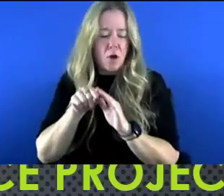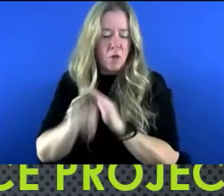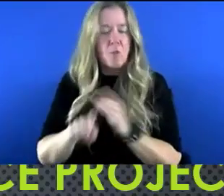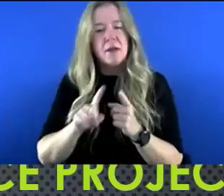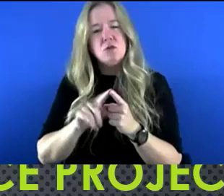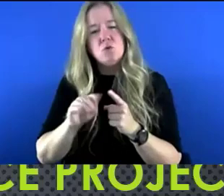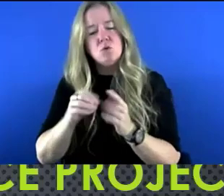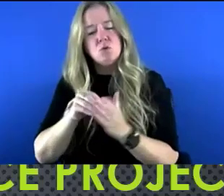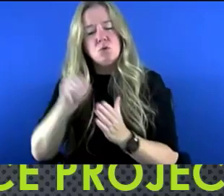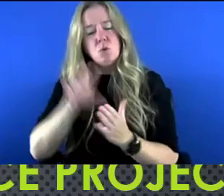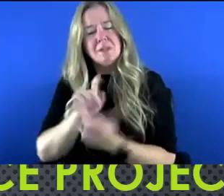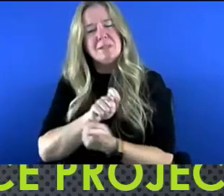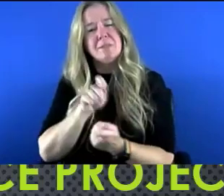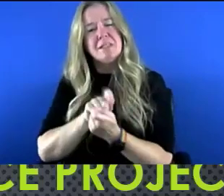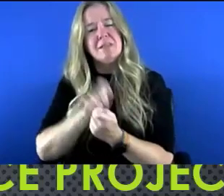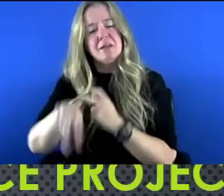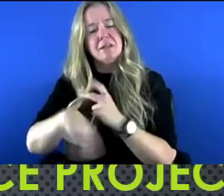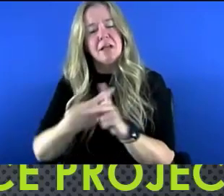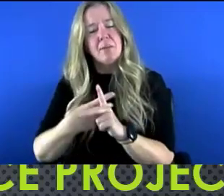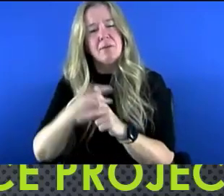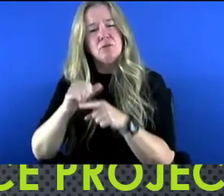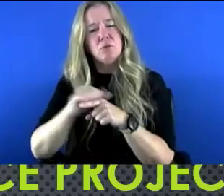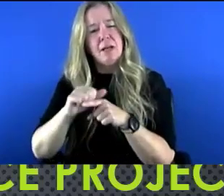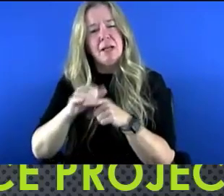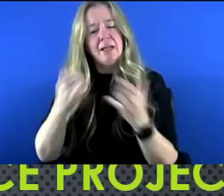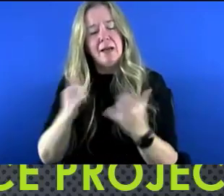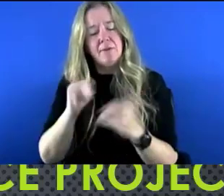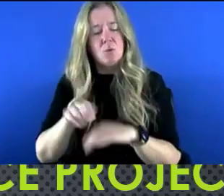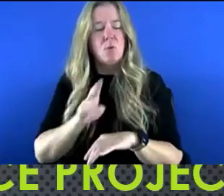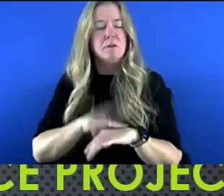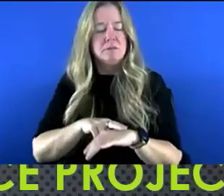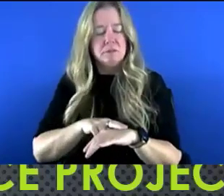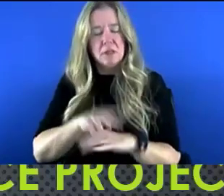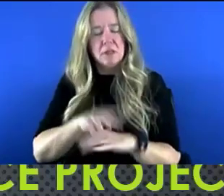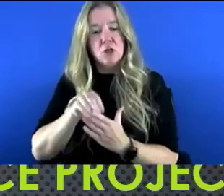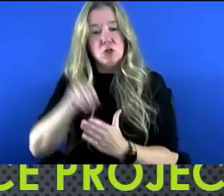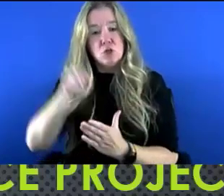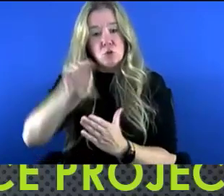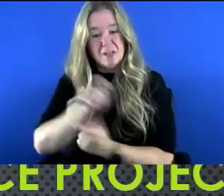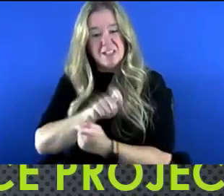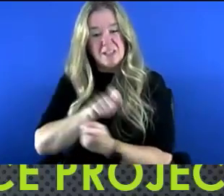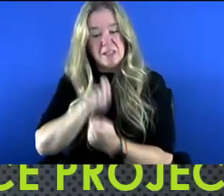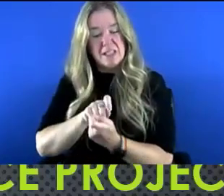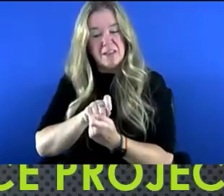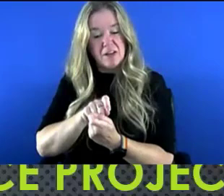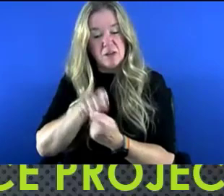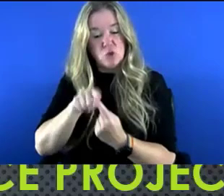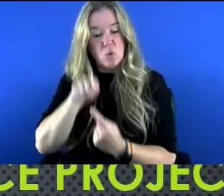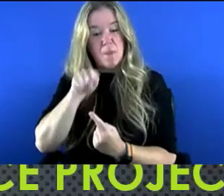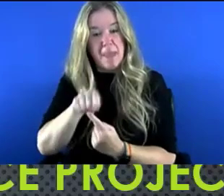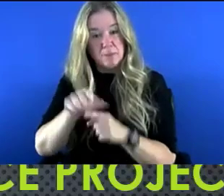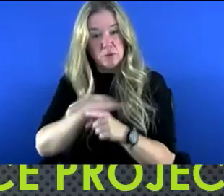specific types of training. Now, of course, to do student specific services, we have to have